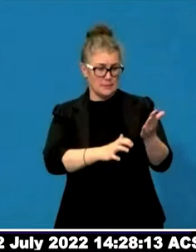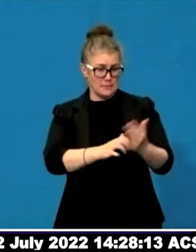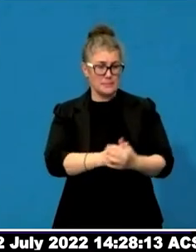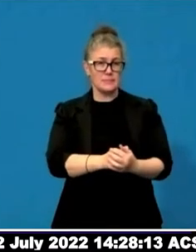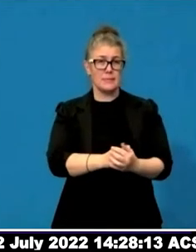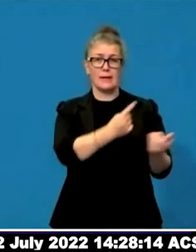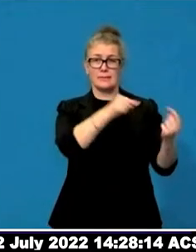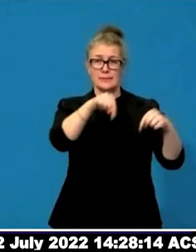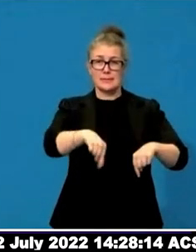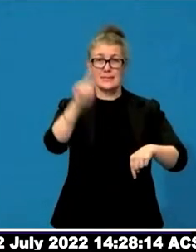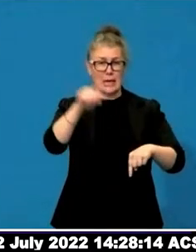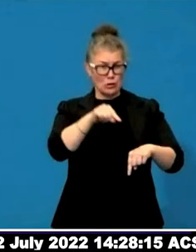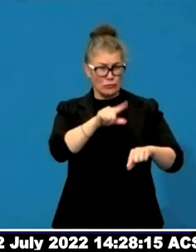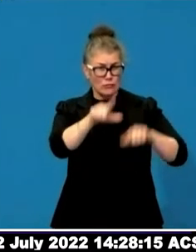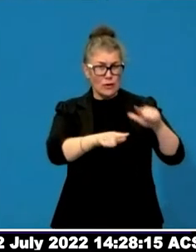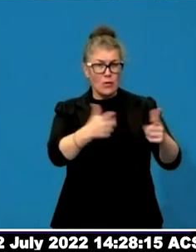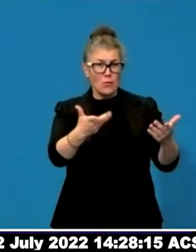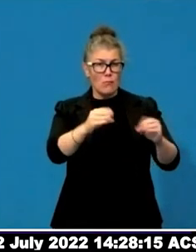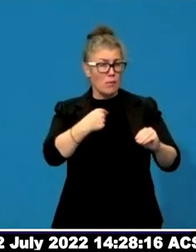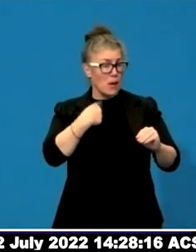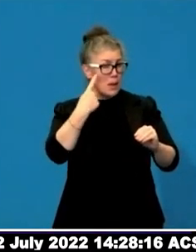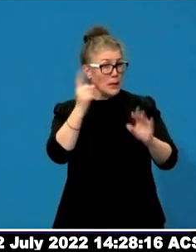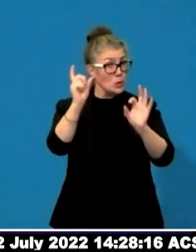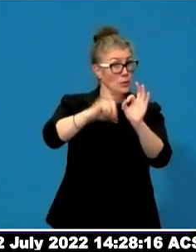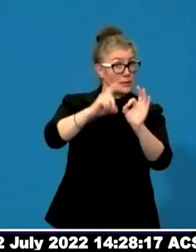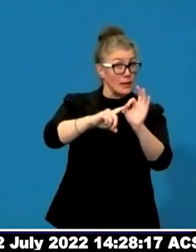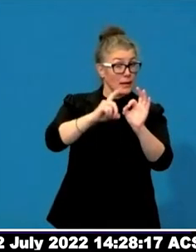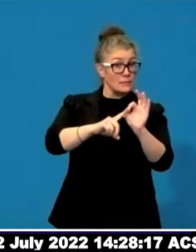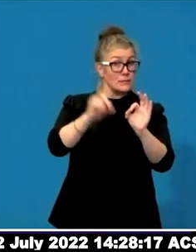You have travelled, I think, from Queensland, have you not, to be here today? Correct.